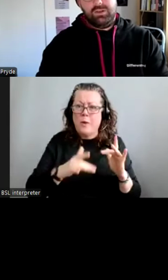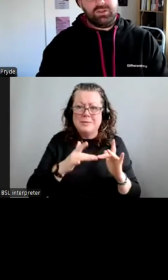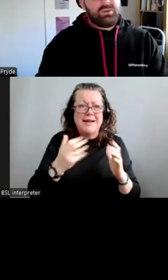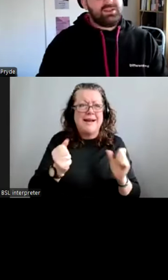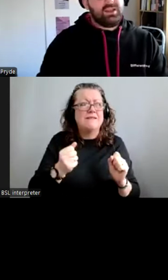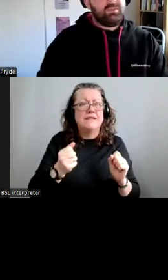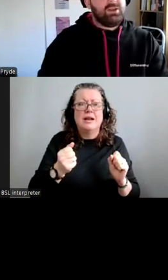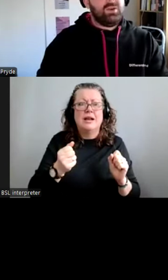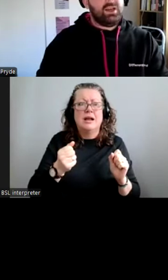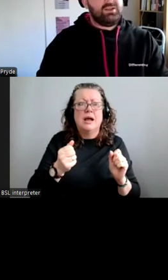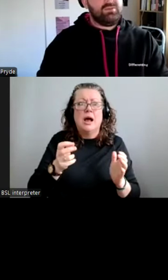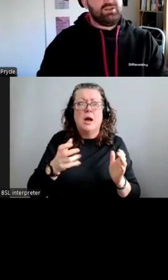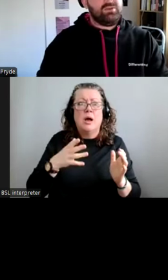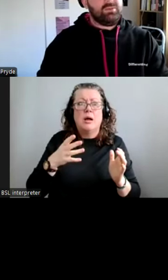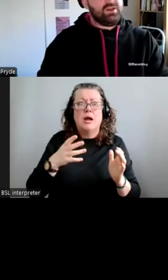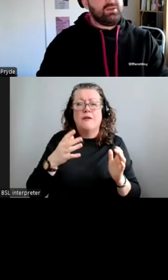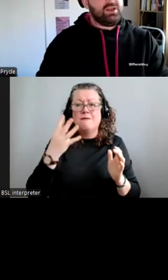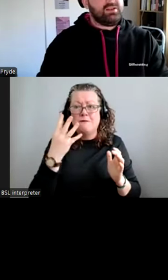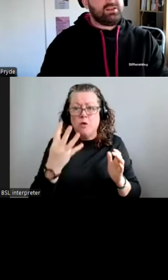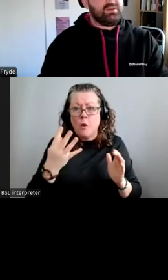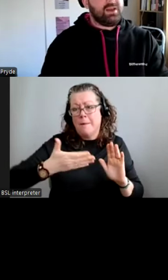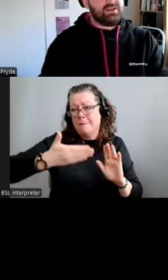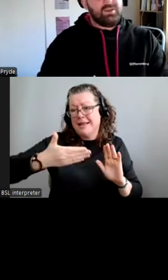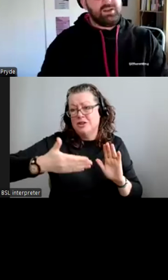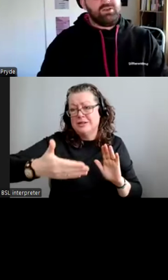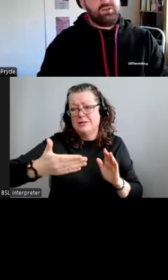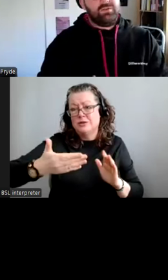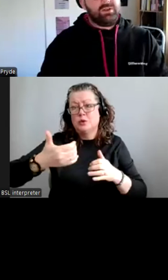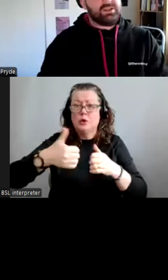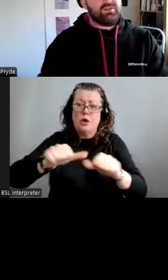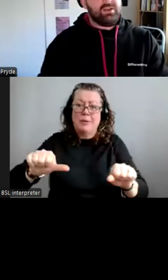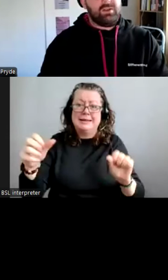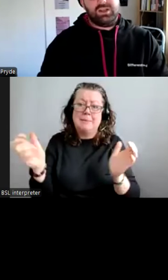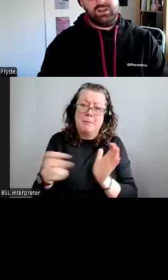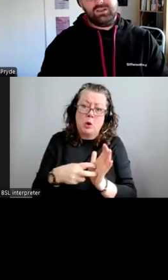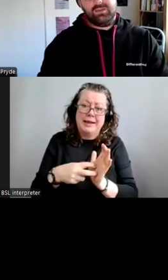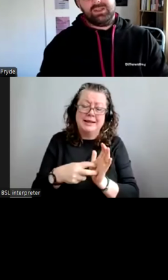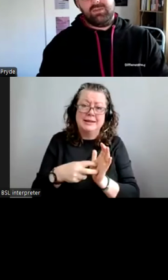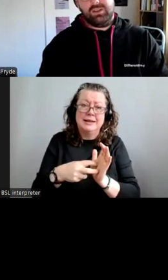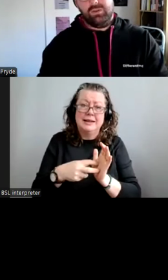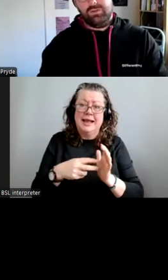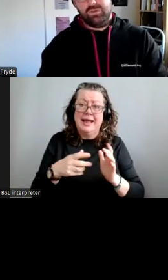if you've got 28 menu items and you don't provide a way to skip past the menu for assistive technology, someone's having to go